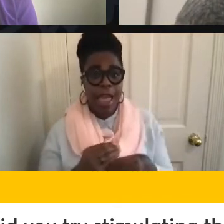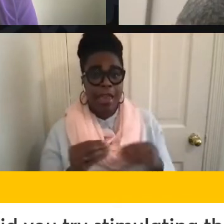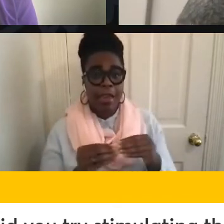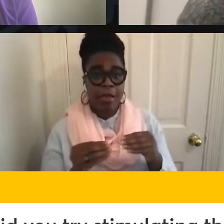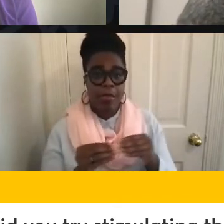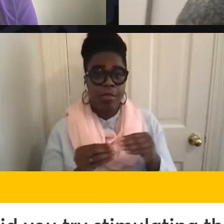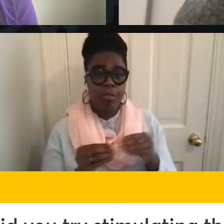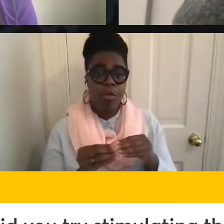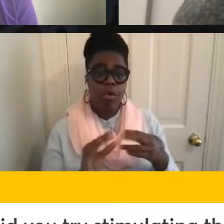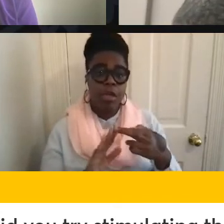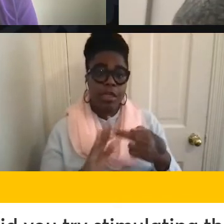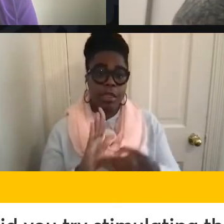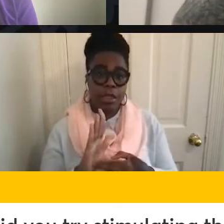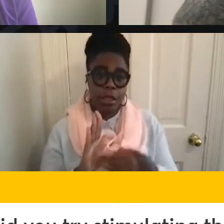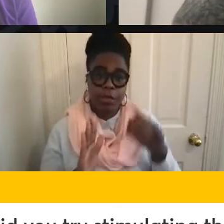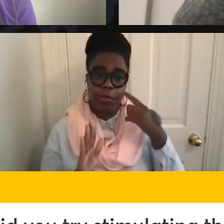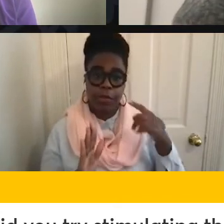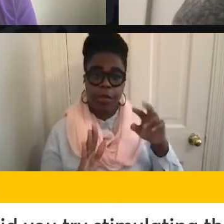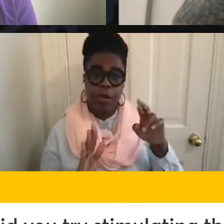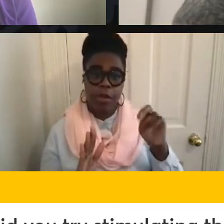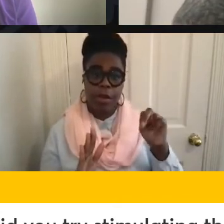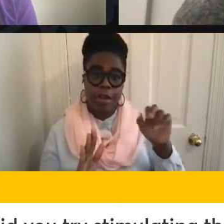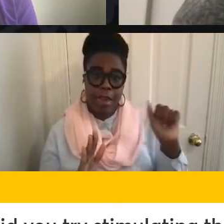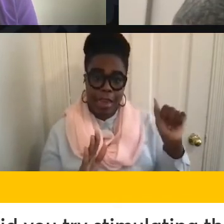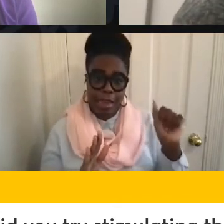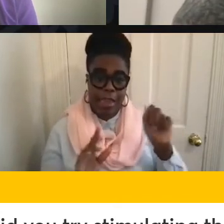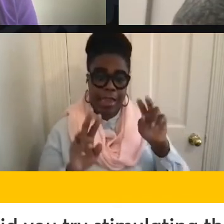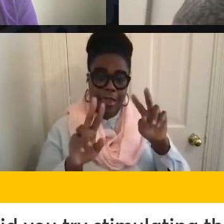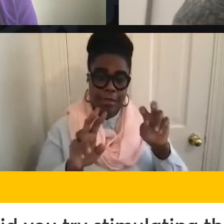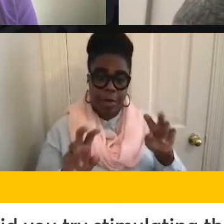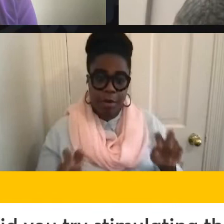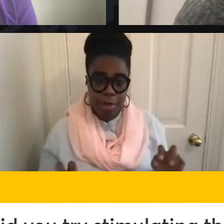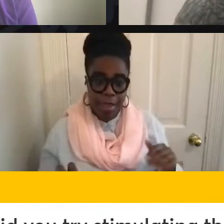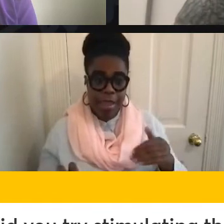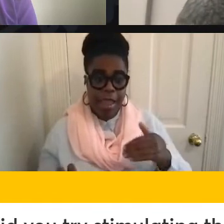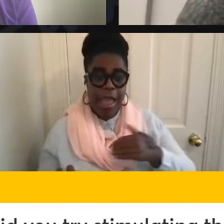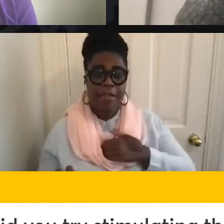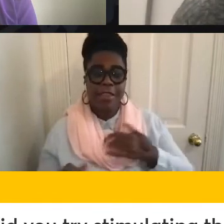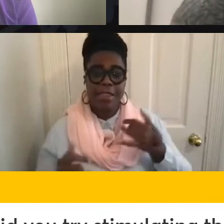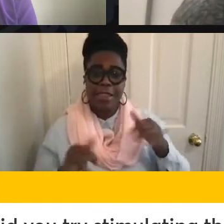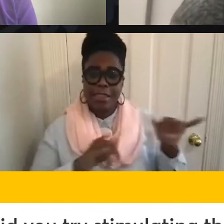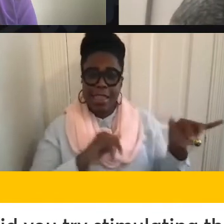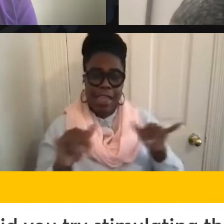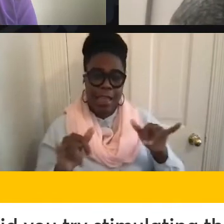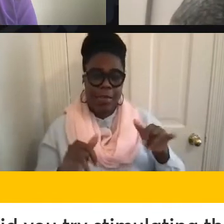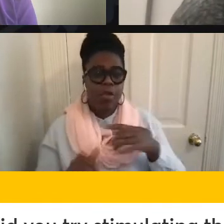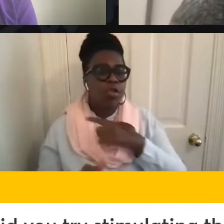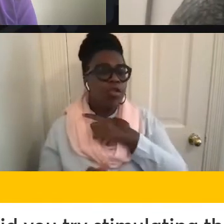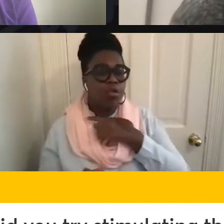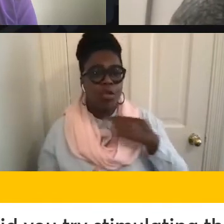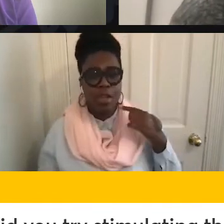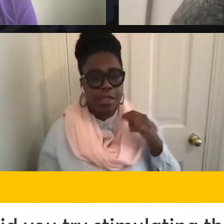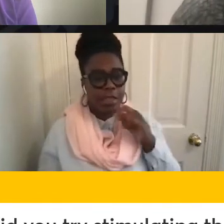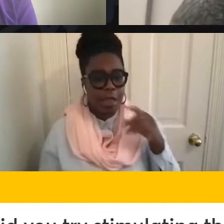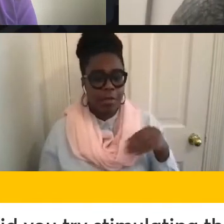experiment, but then it still had the same risk of not providing a clear result.